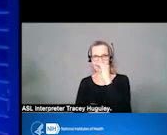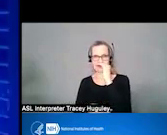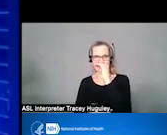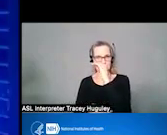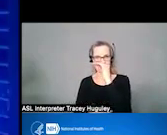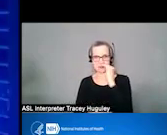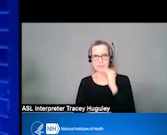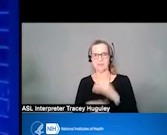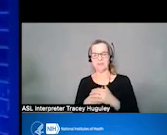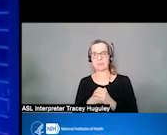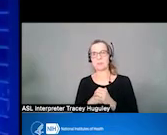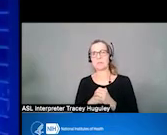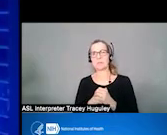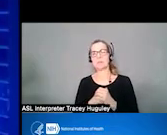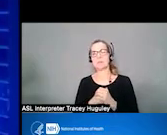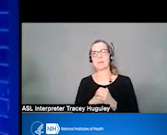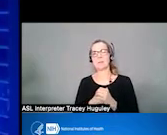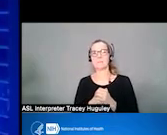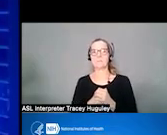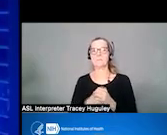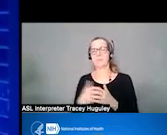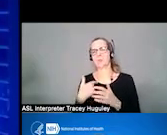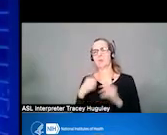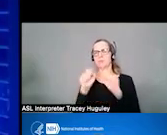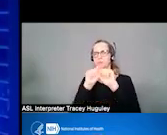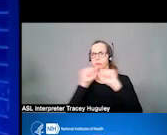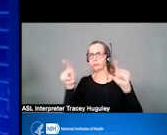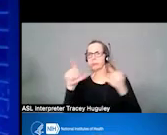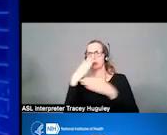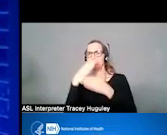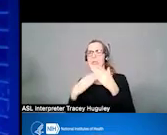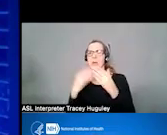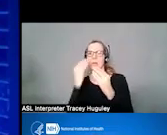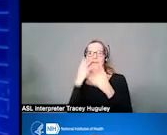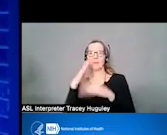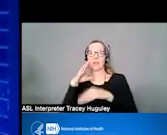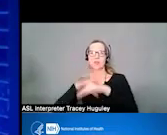And we have put out supplemental information on repository selection,